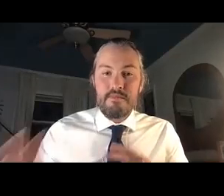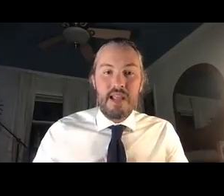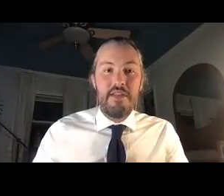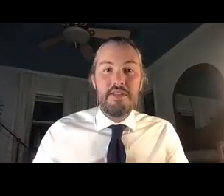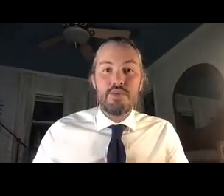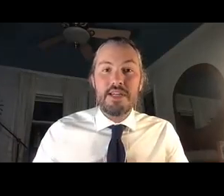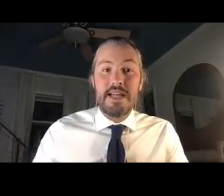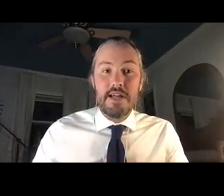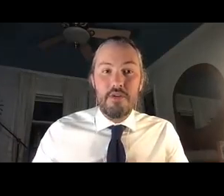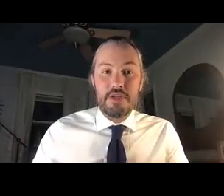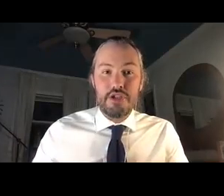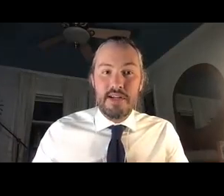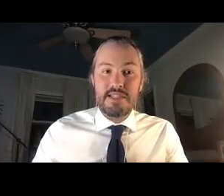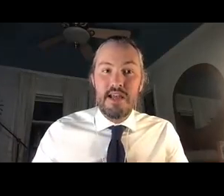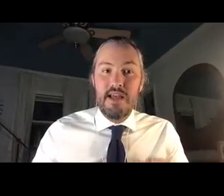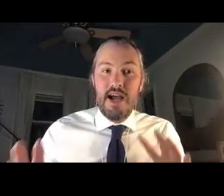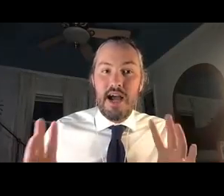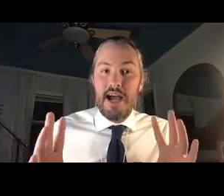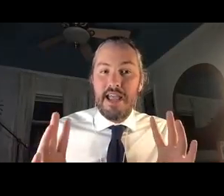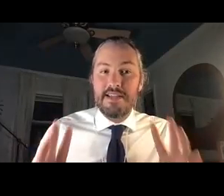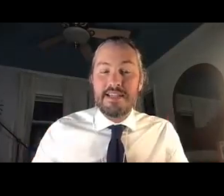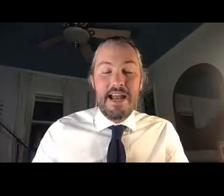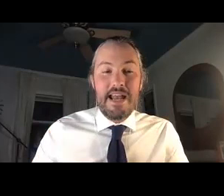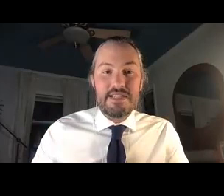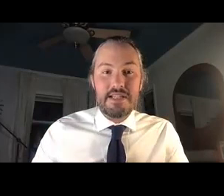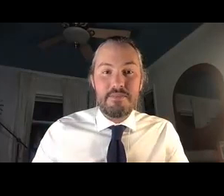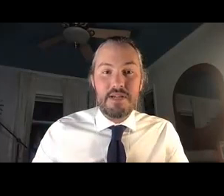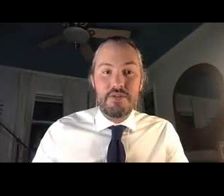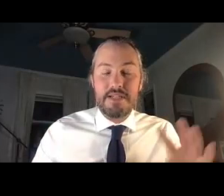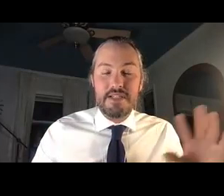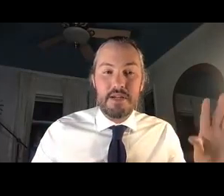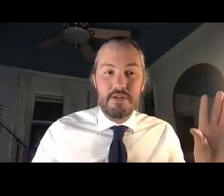And then this one is telehealth insurance it does not have a Senate Sponsor yet, it's sponsored by